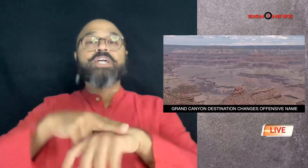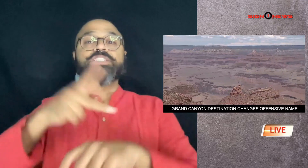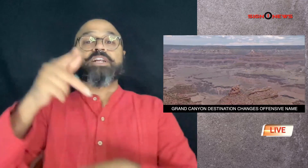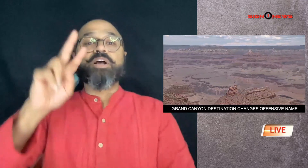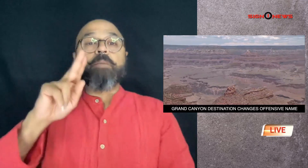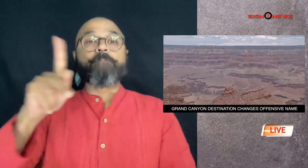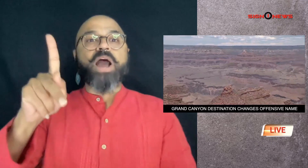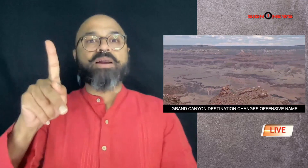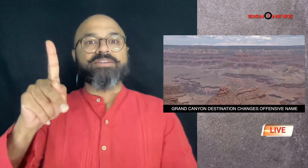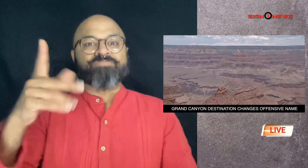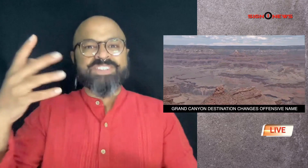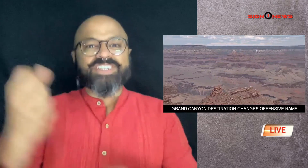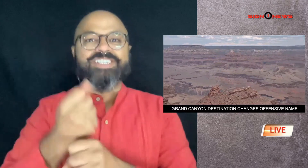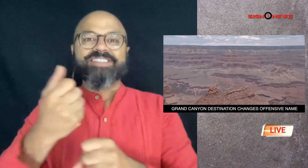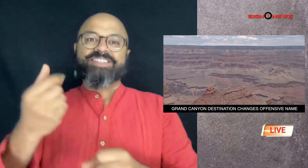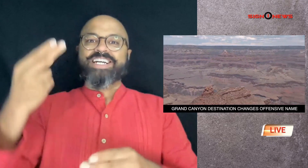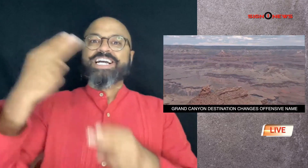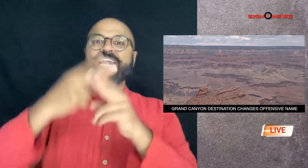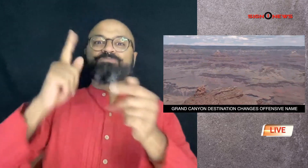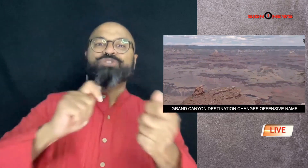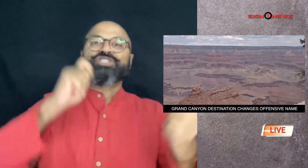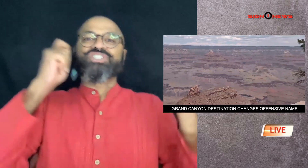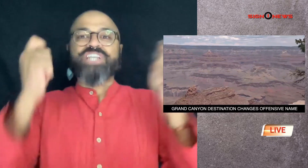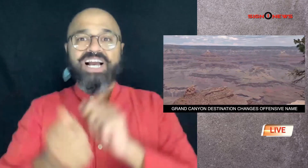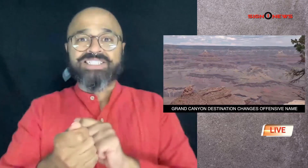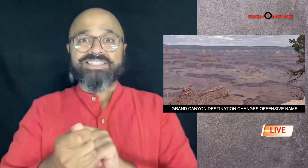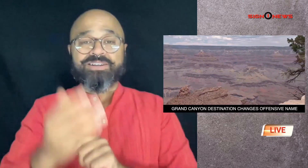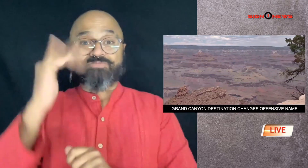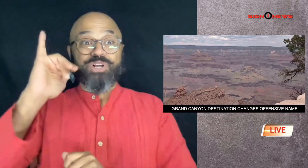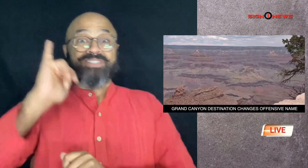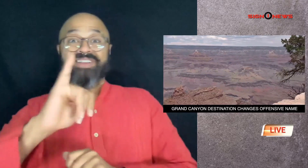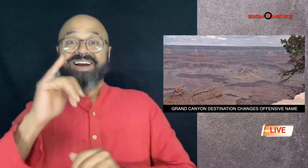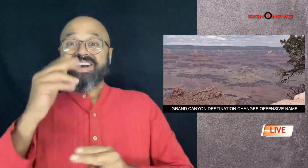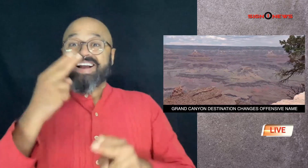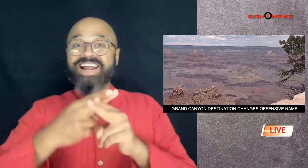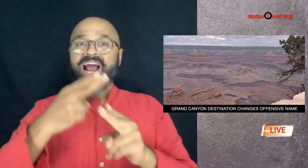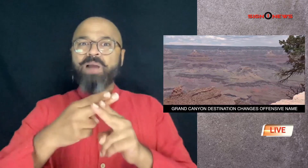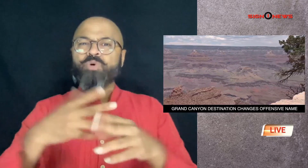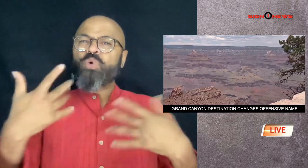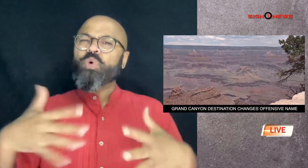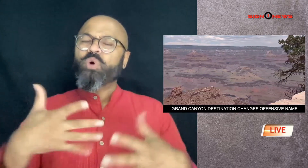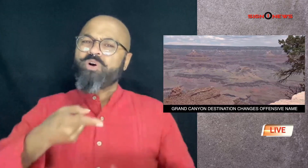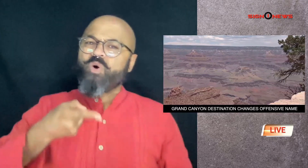is getting a name change because the name was considered offensive